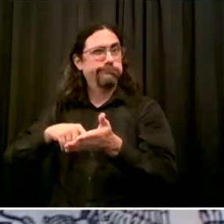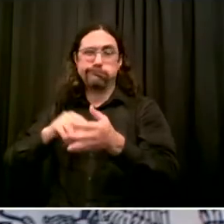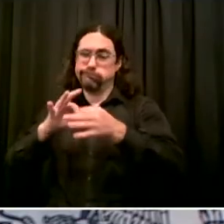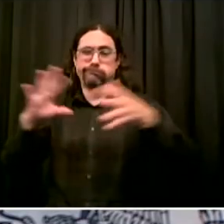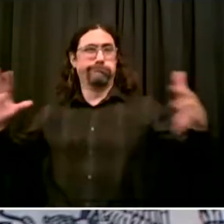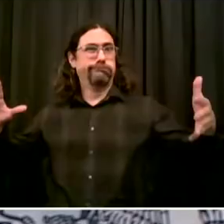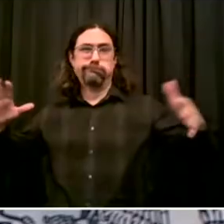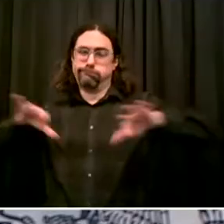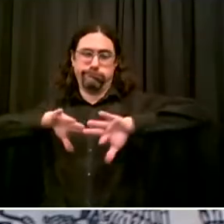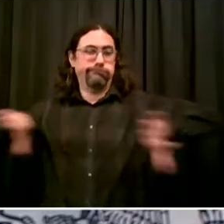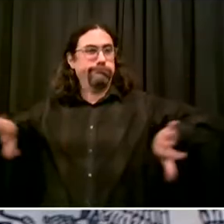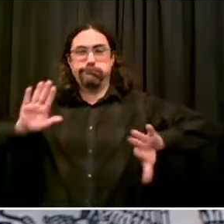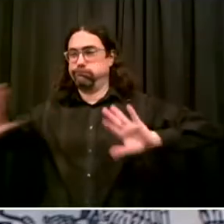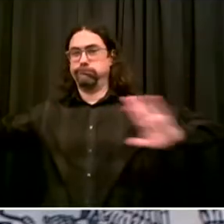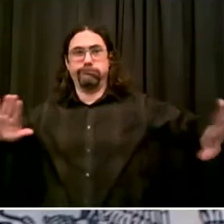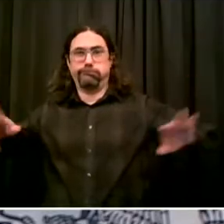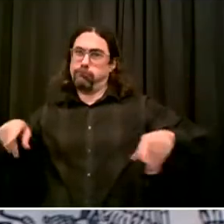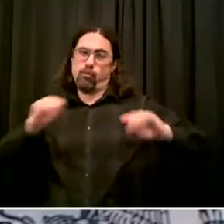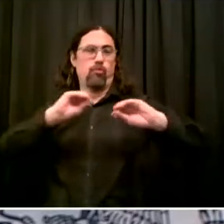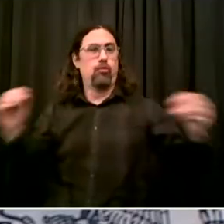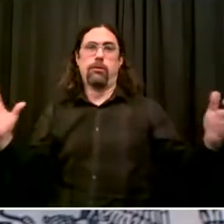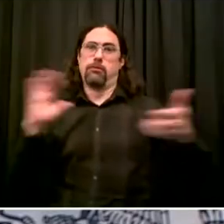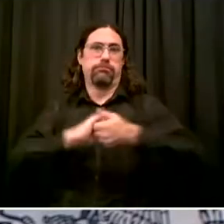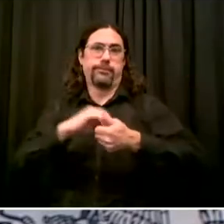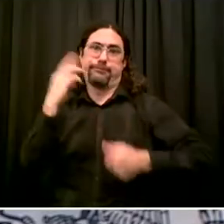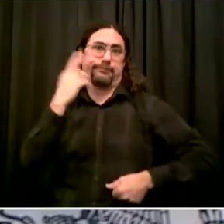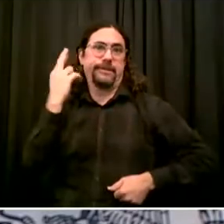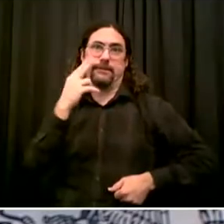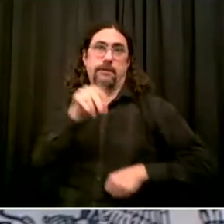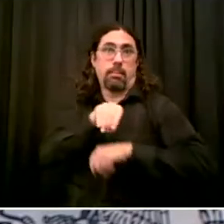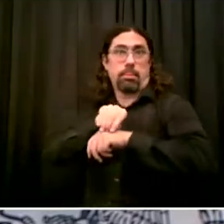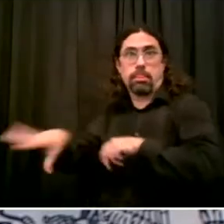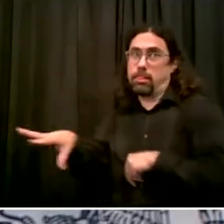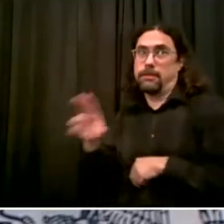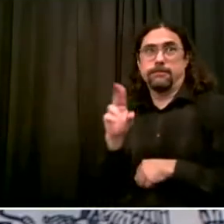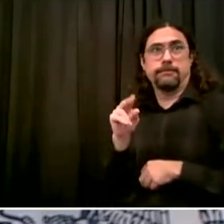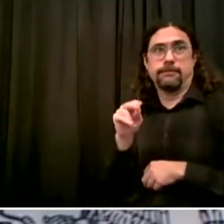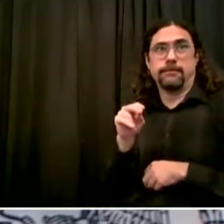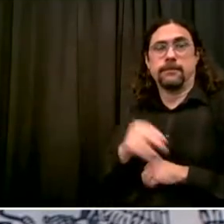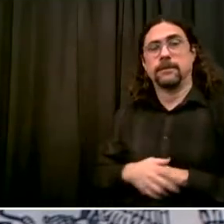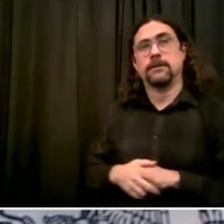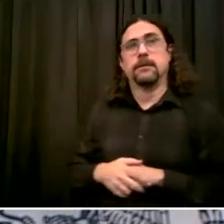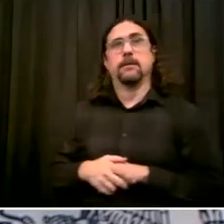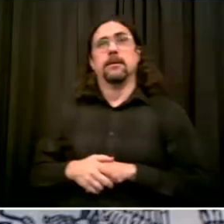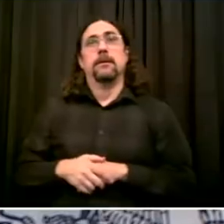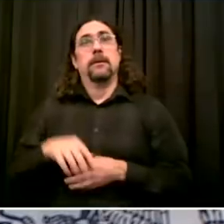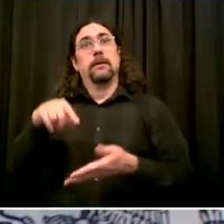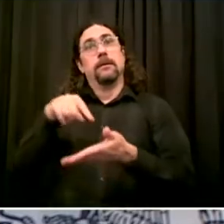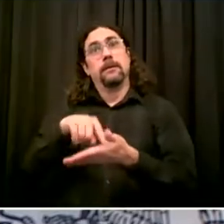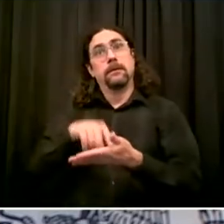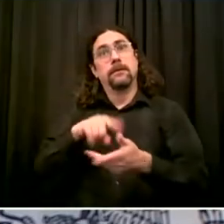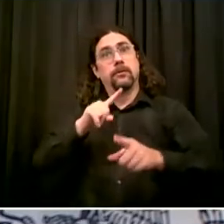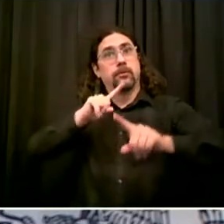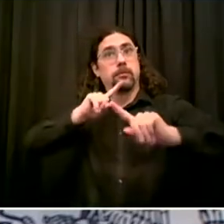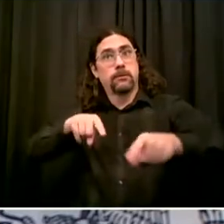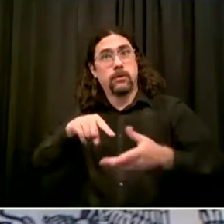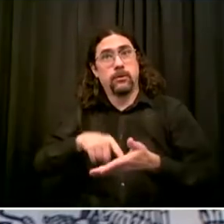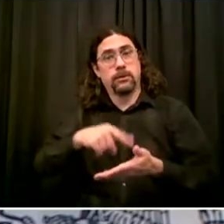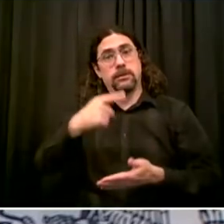THE NUMBER OF ARRESTS FOR GUN CRIMES HAS